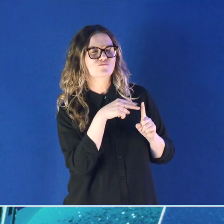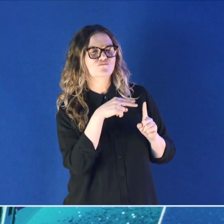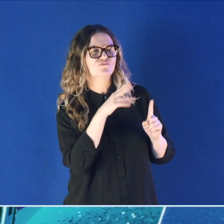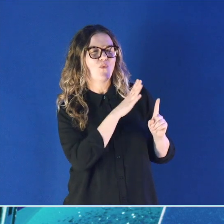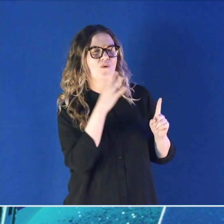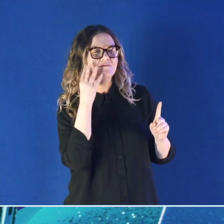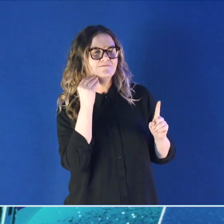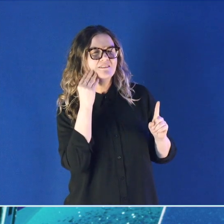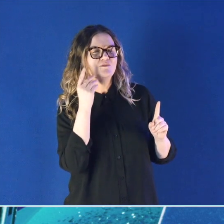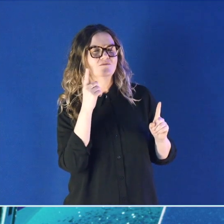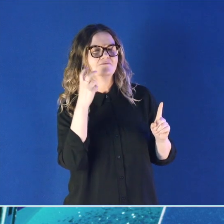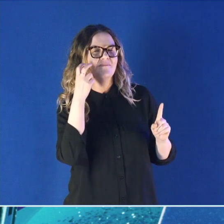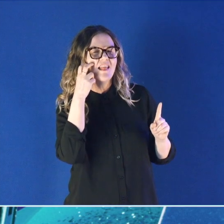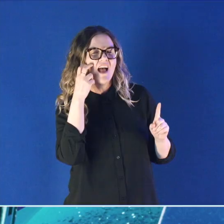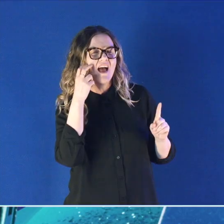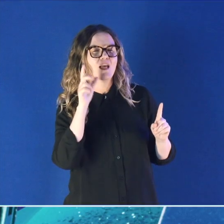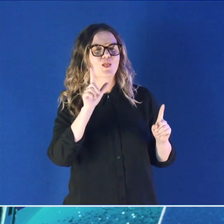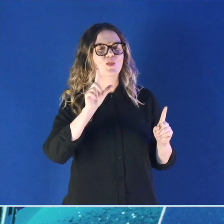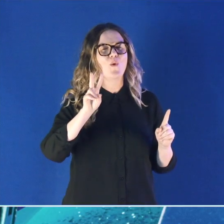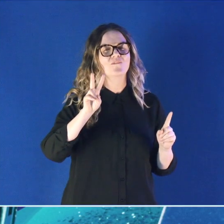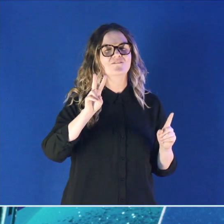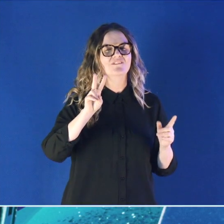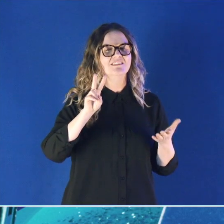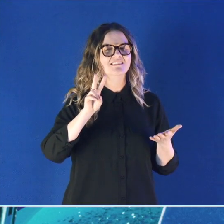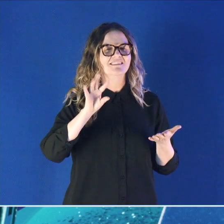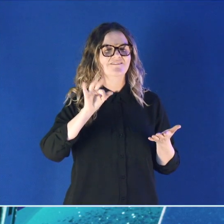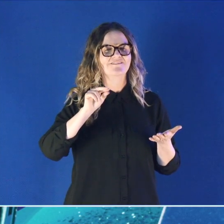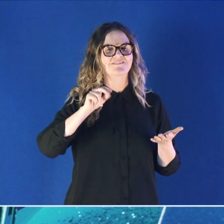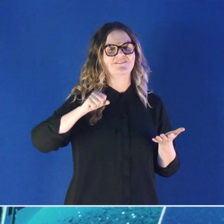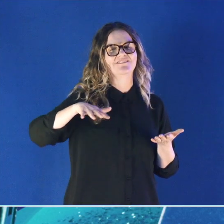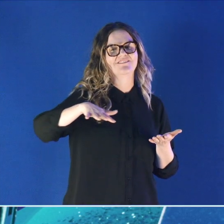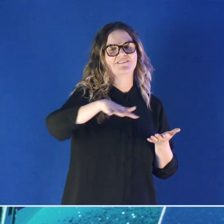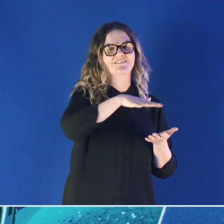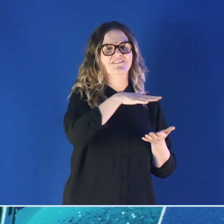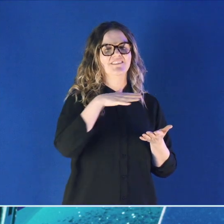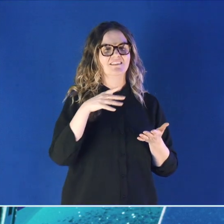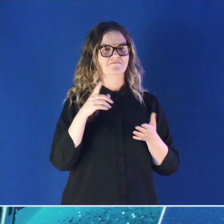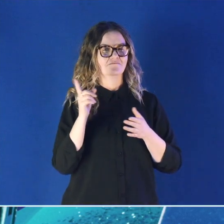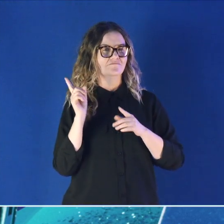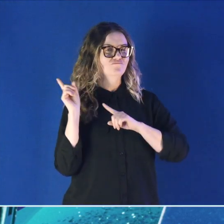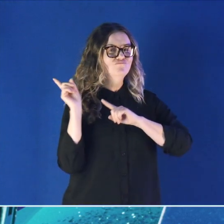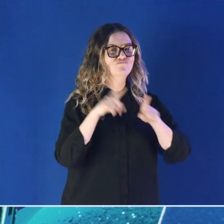like if you are a fan and what it took to build that. Yeah.